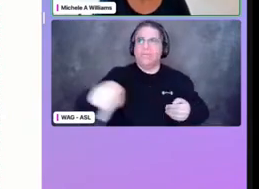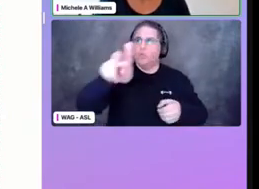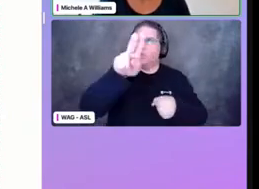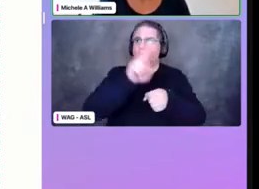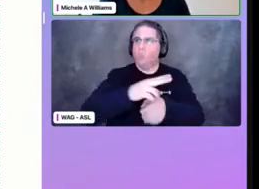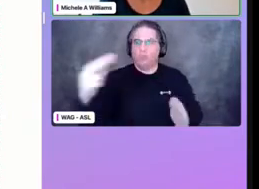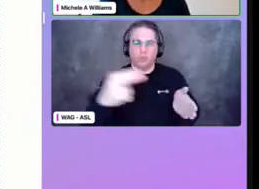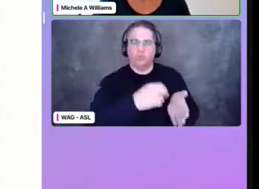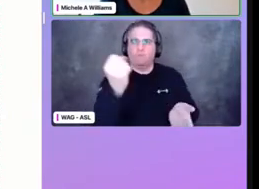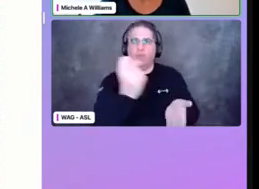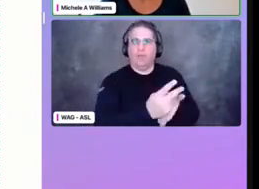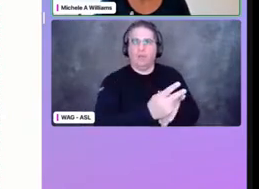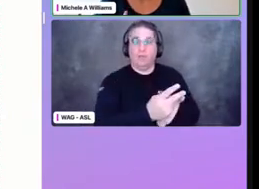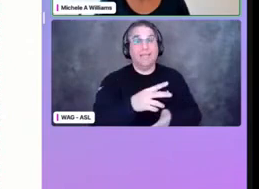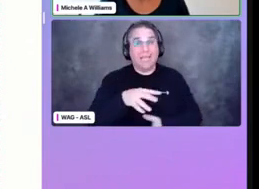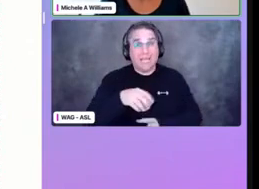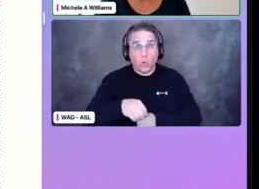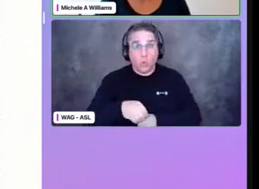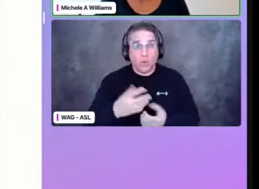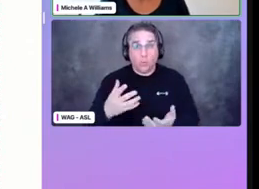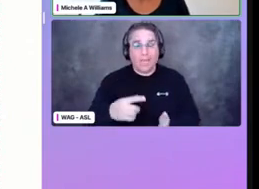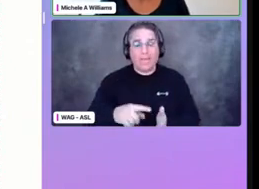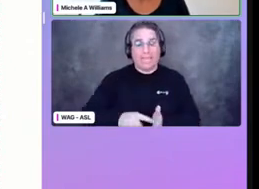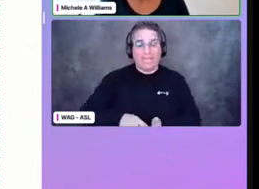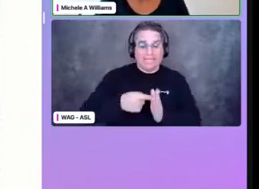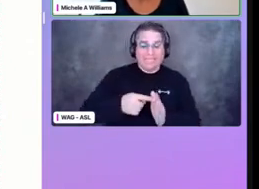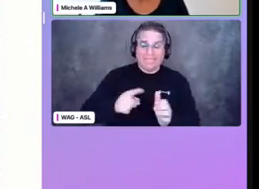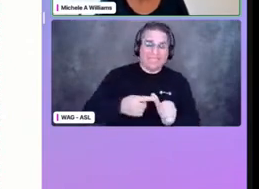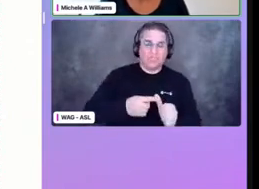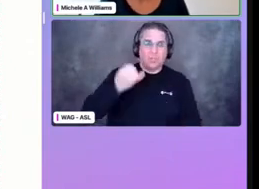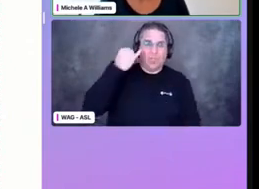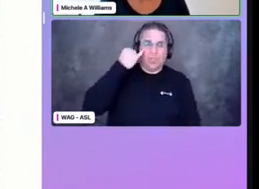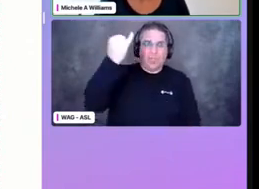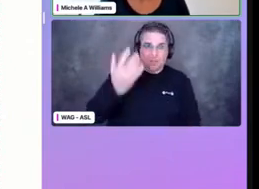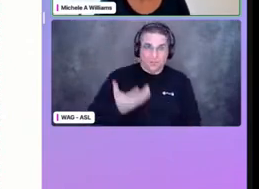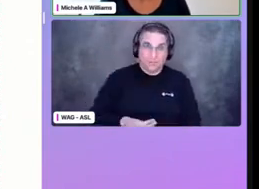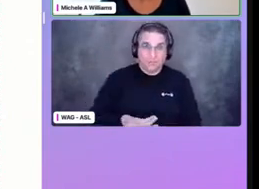validated with users, including your initial idea.